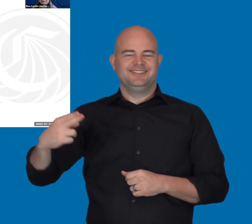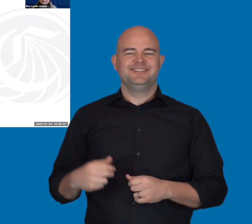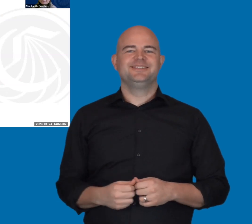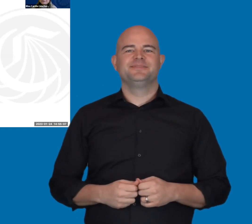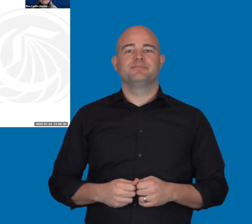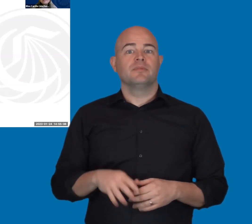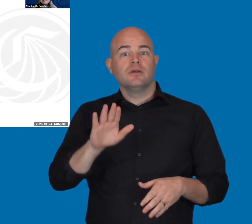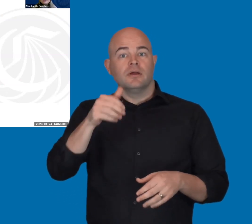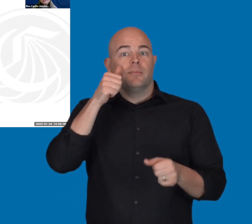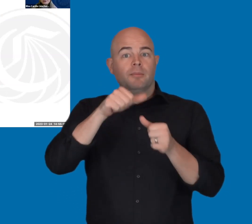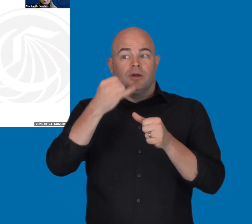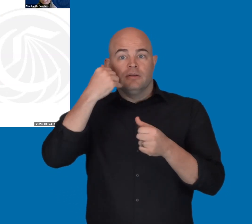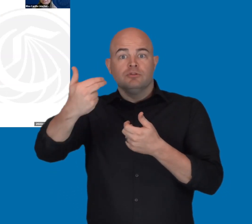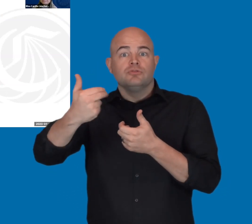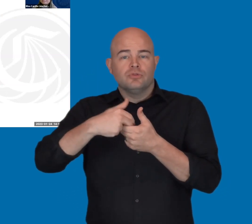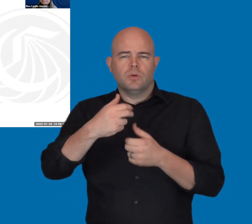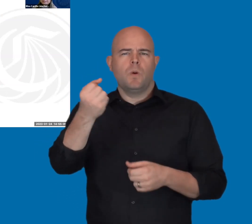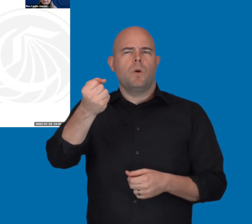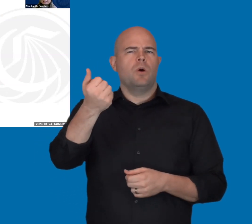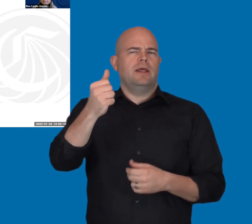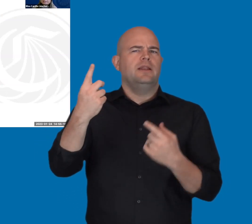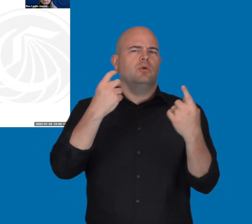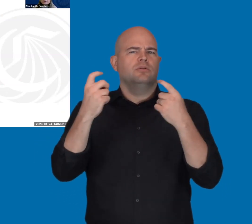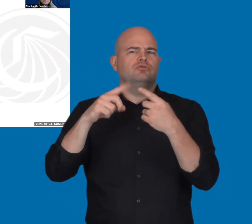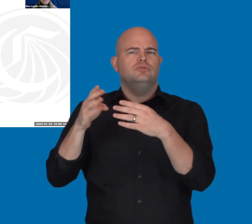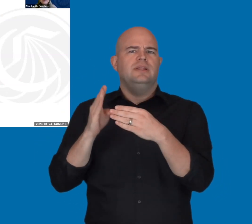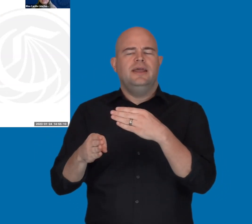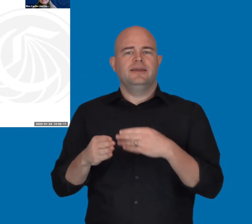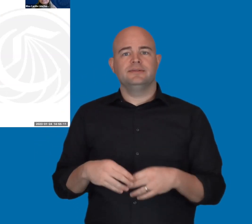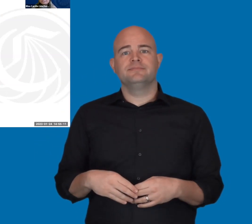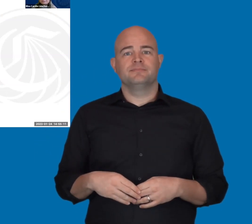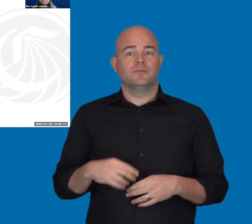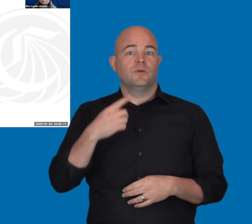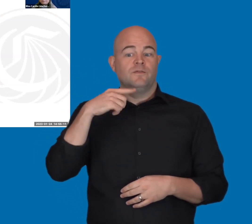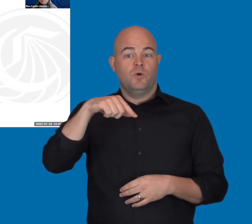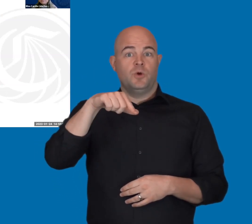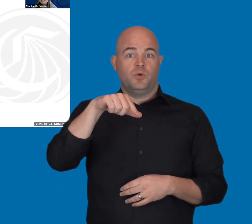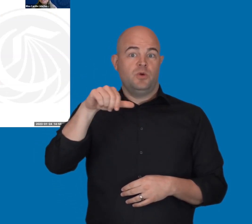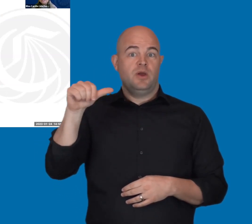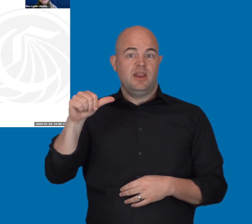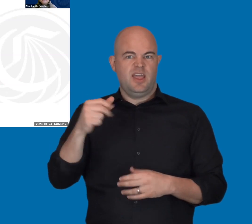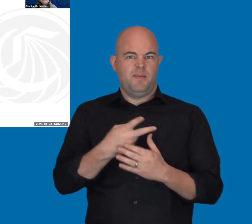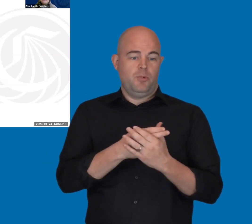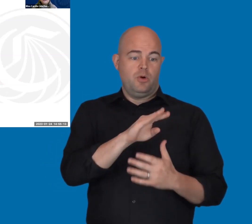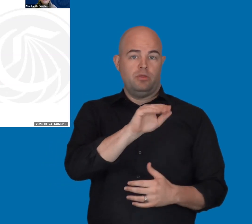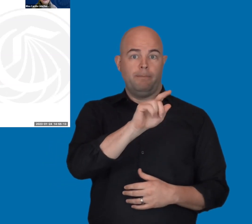as a reminder please hold all questions until the end. Our Q&A session for both presentations,